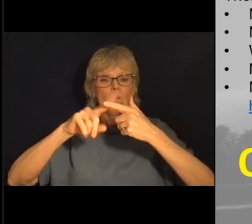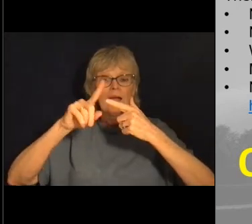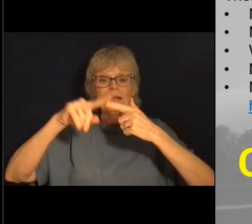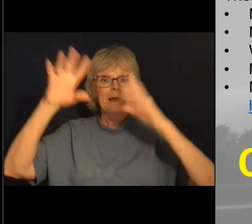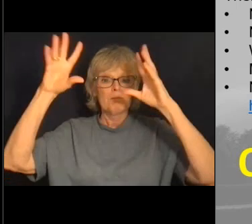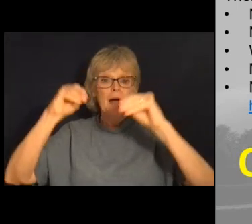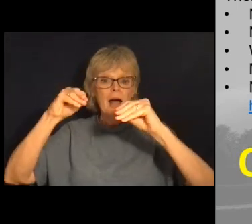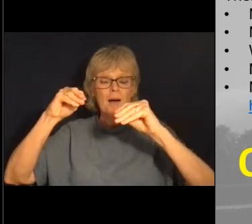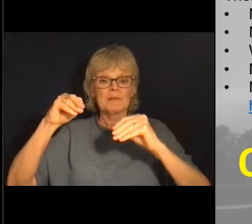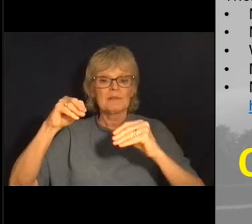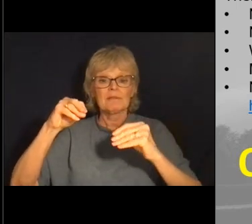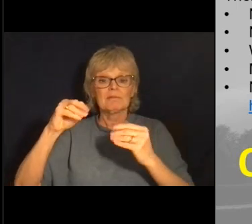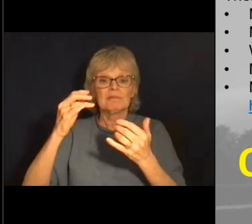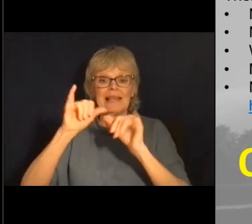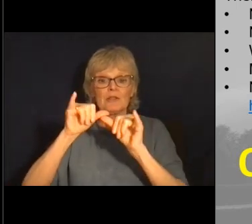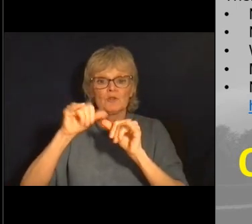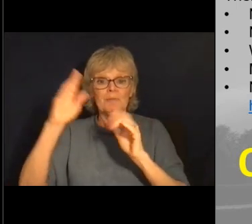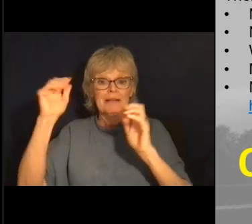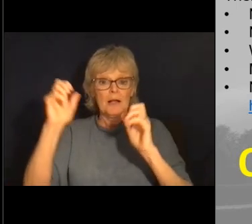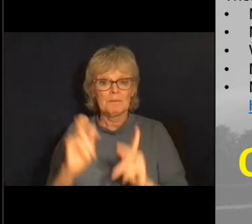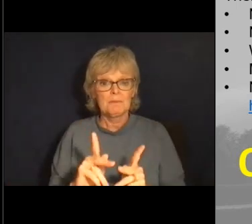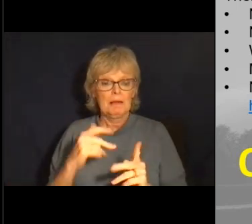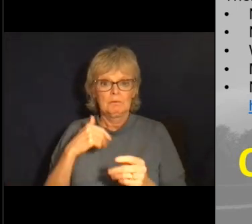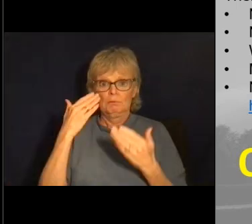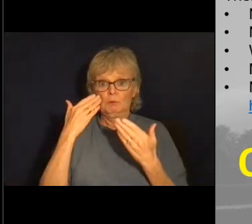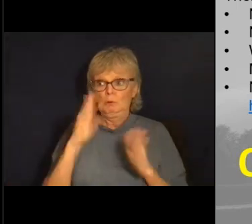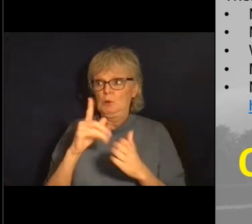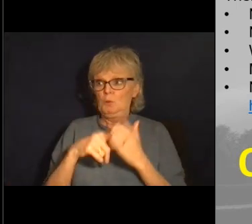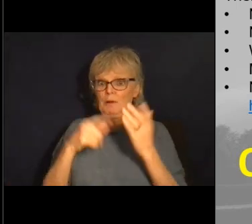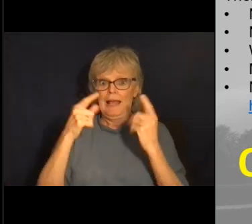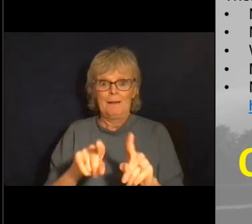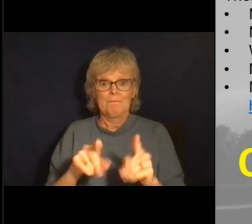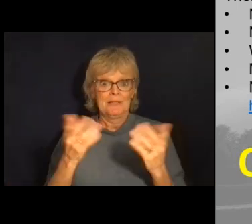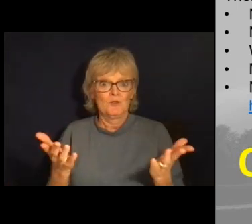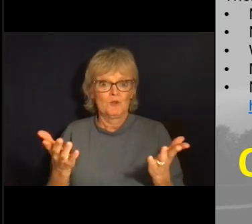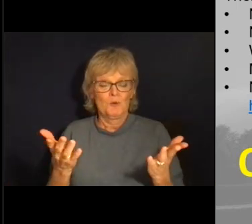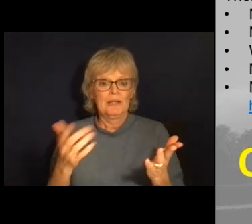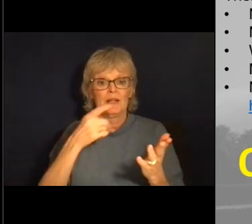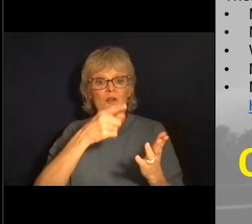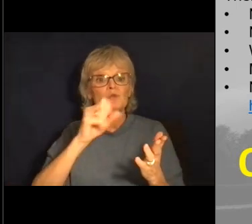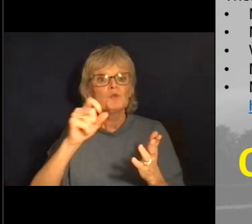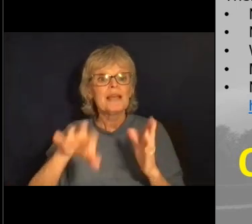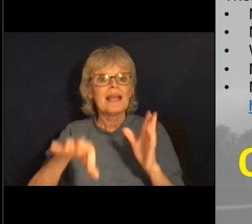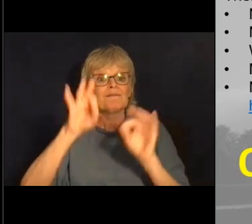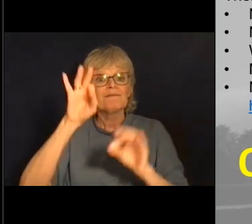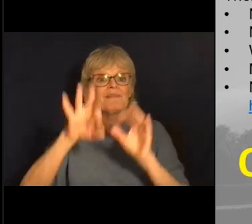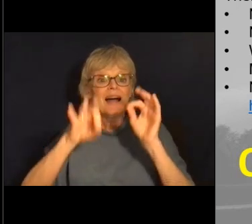we actually don't always know where it goes. And you can actually go out and find some of these things on occasion.